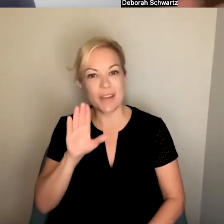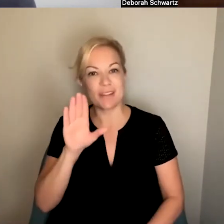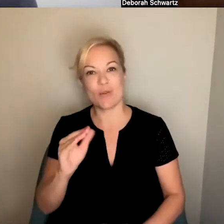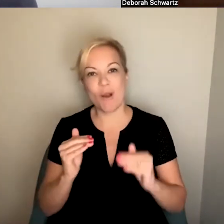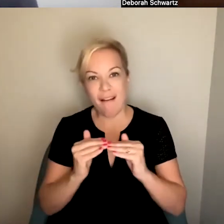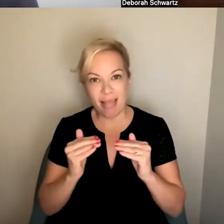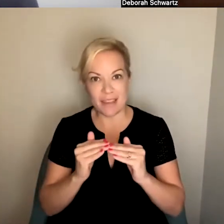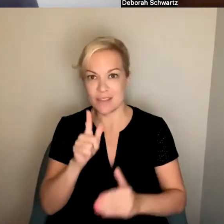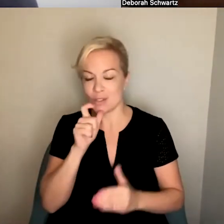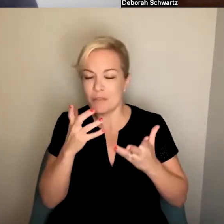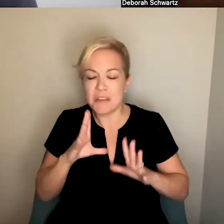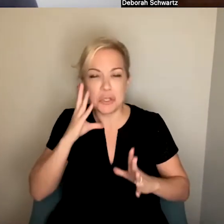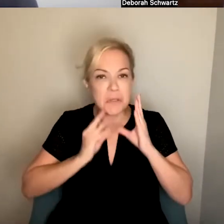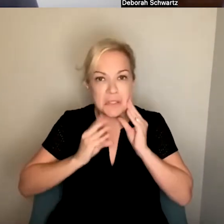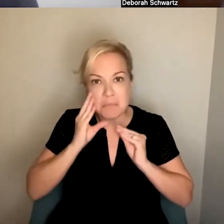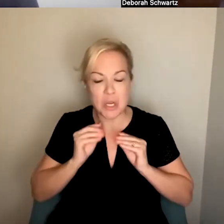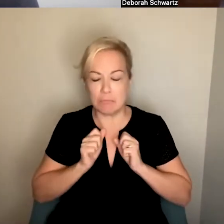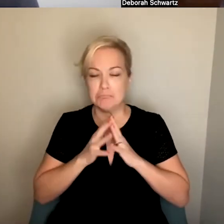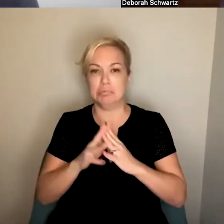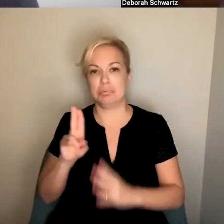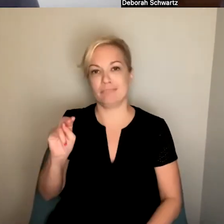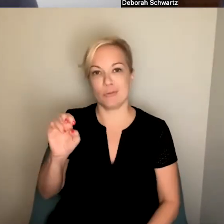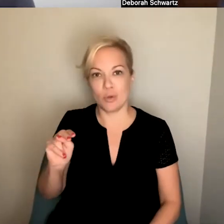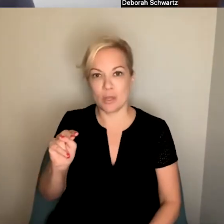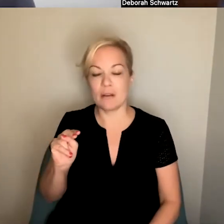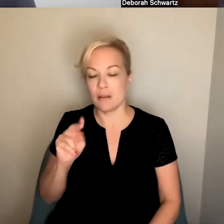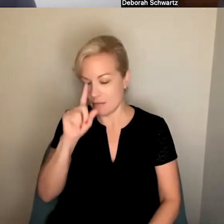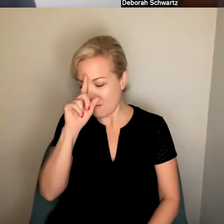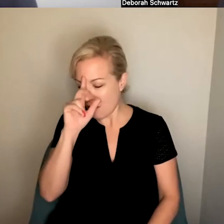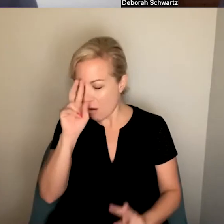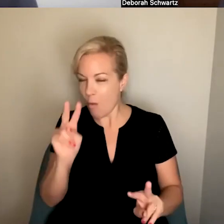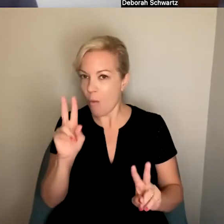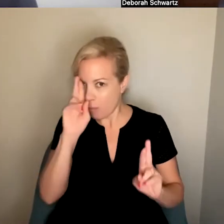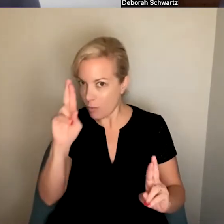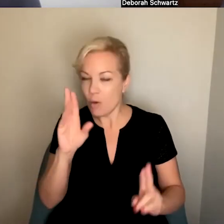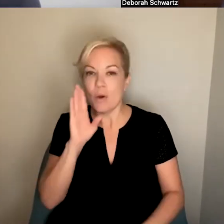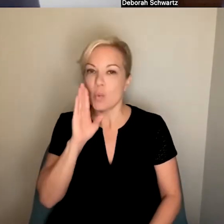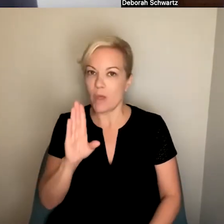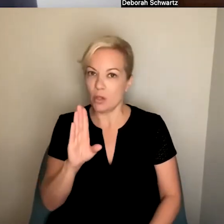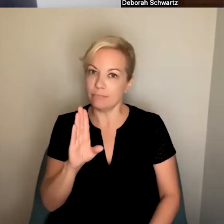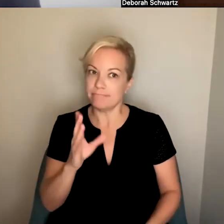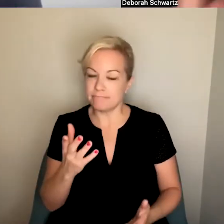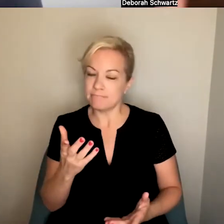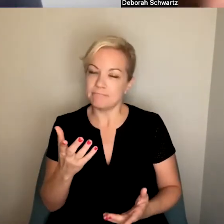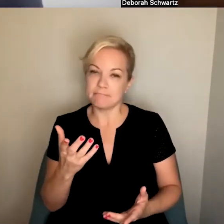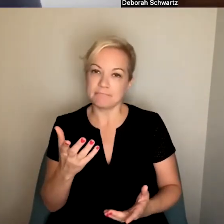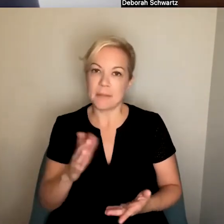have been through these experiences hopefully will land at some point and be, you know, turned into